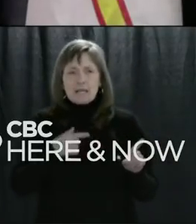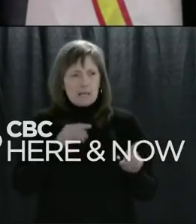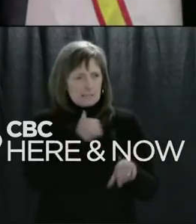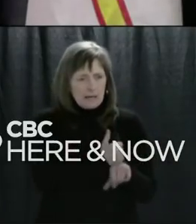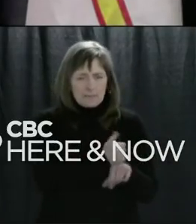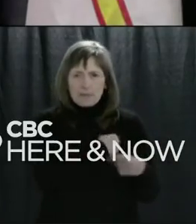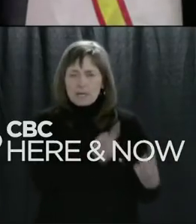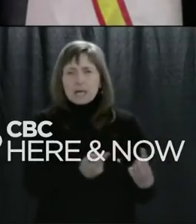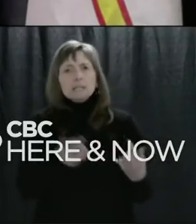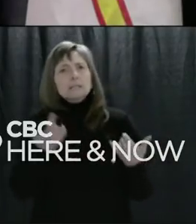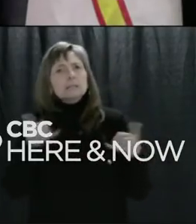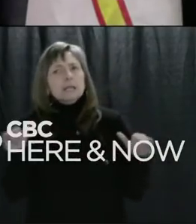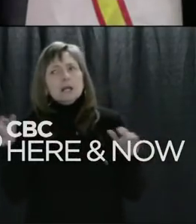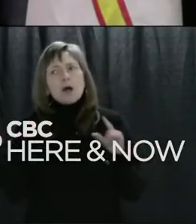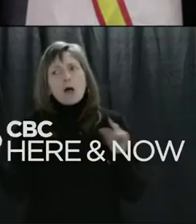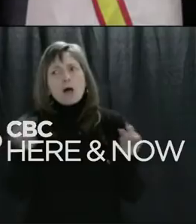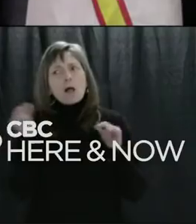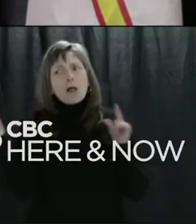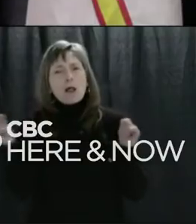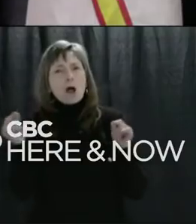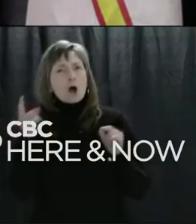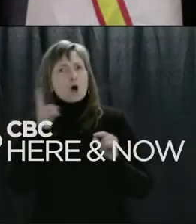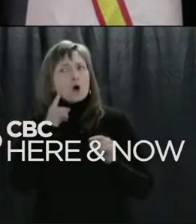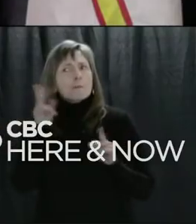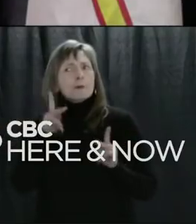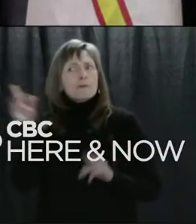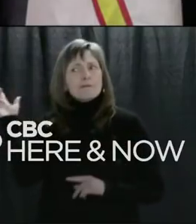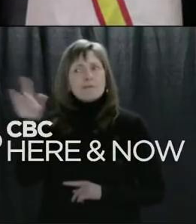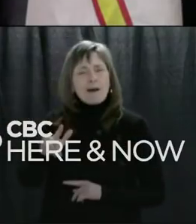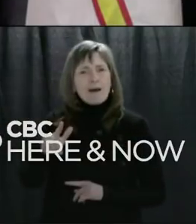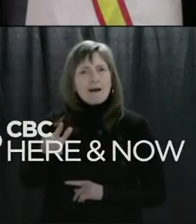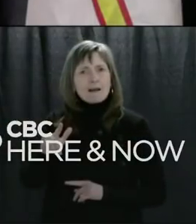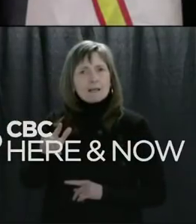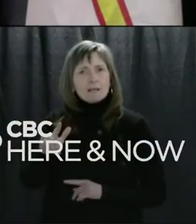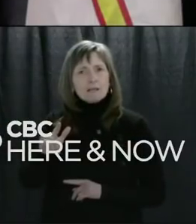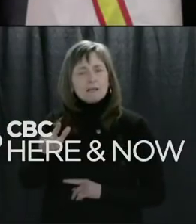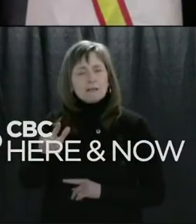THE RULES.